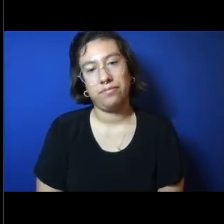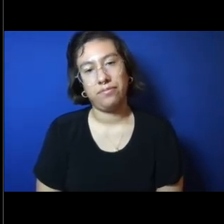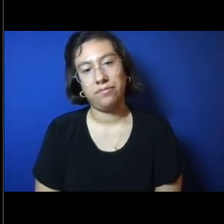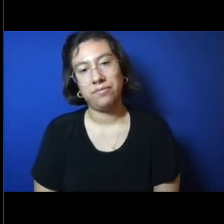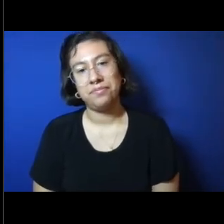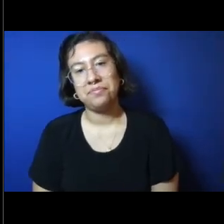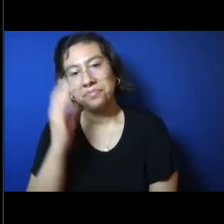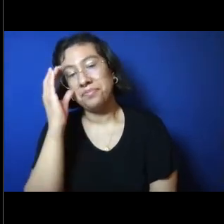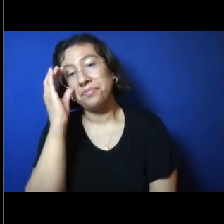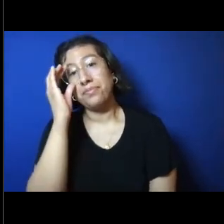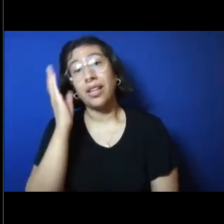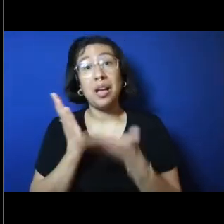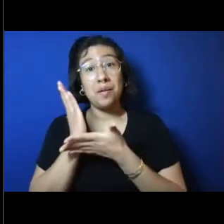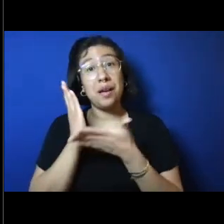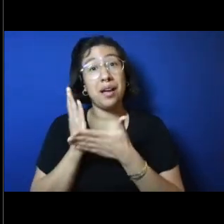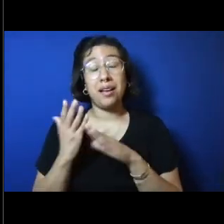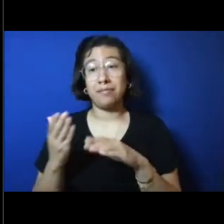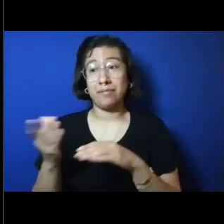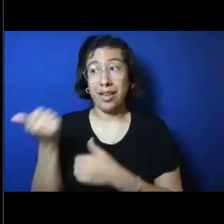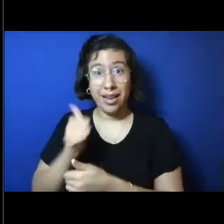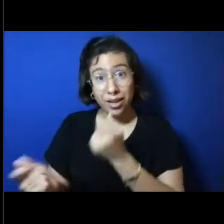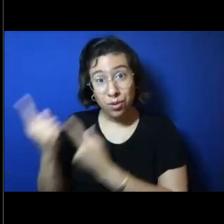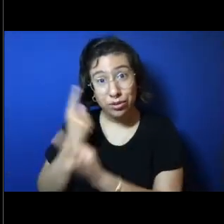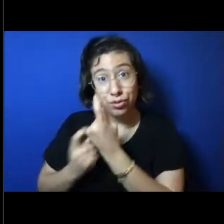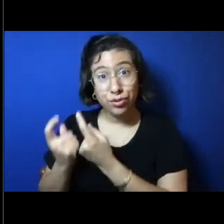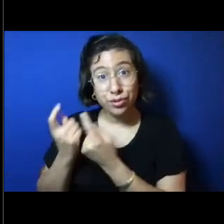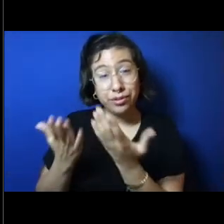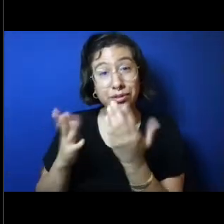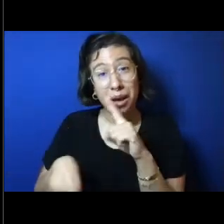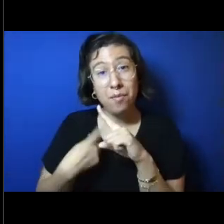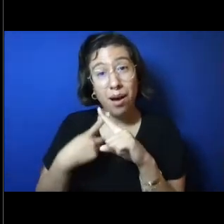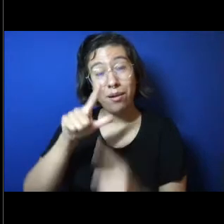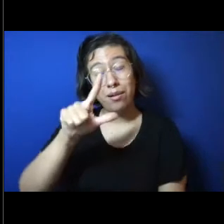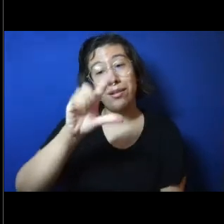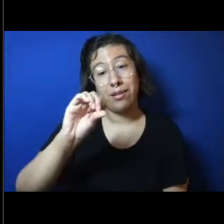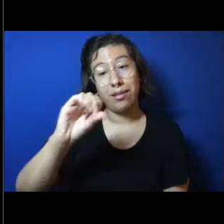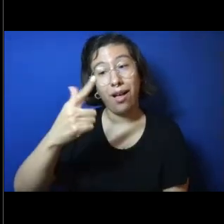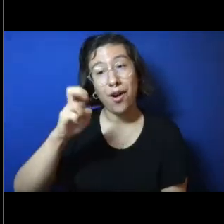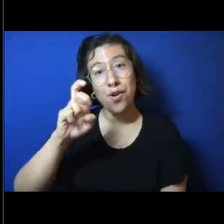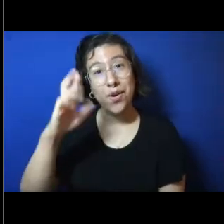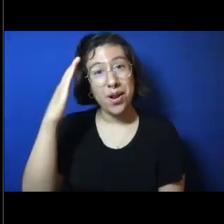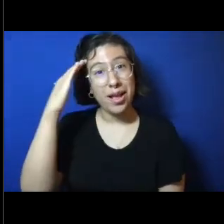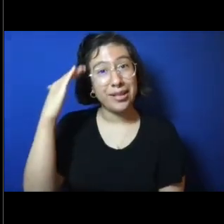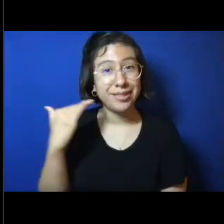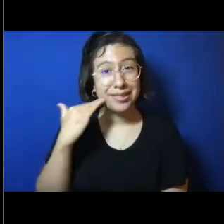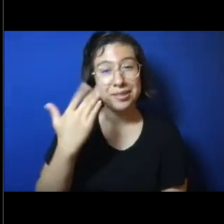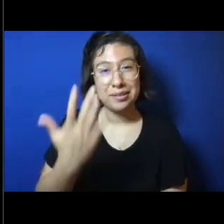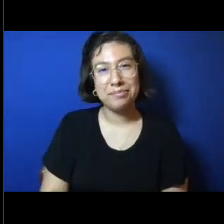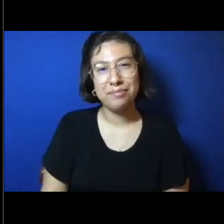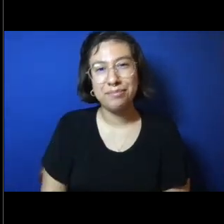All right, before I move on, were there any questions about loggerheads and the world of loggerheads?